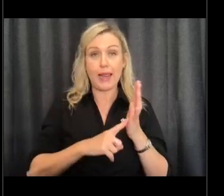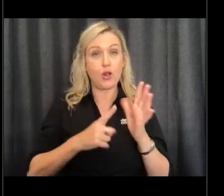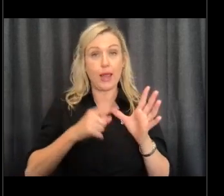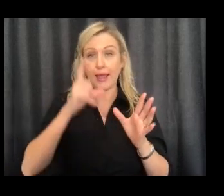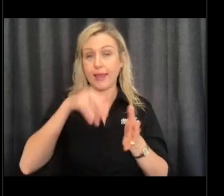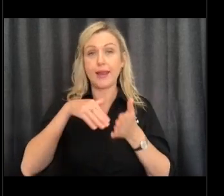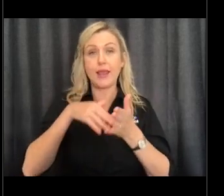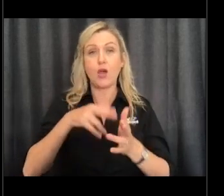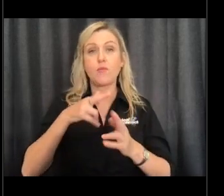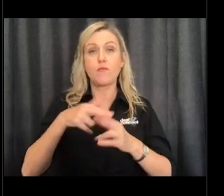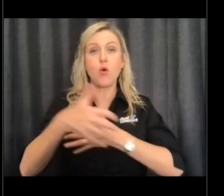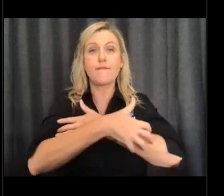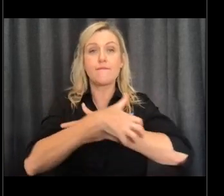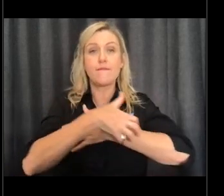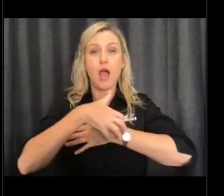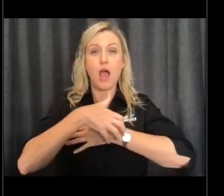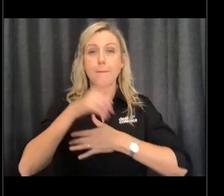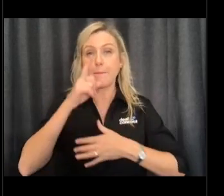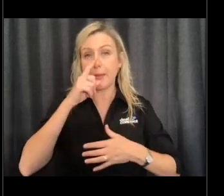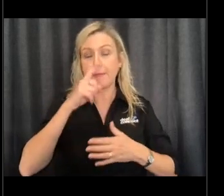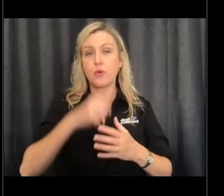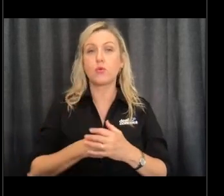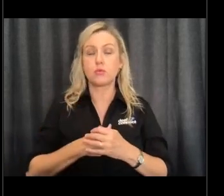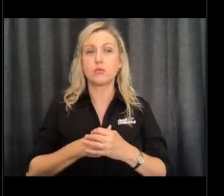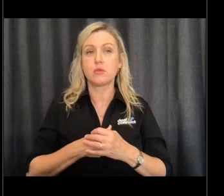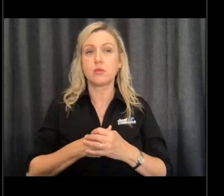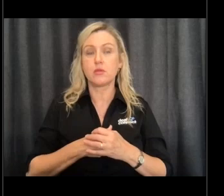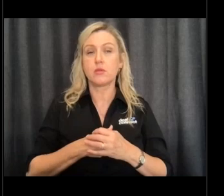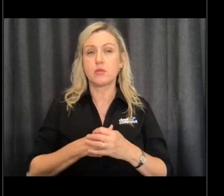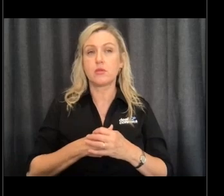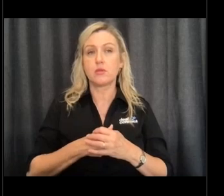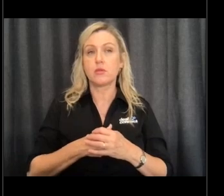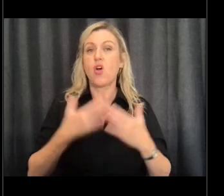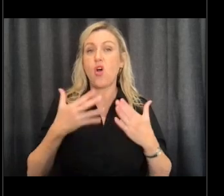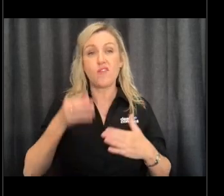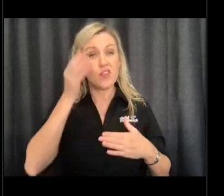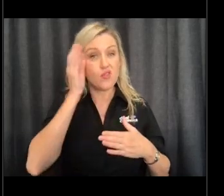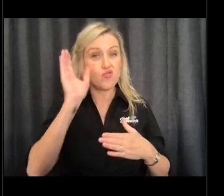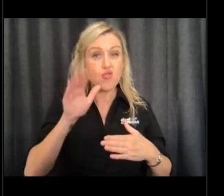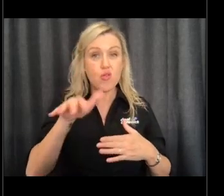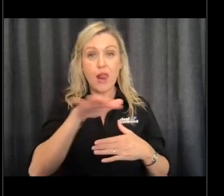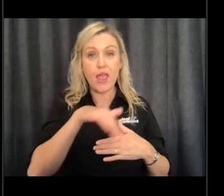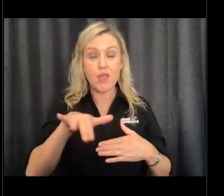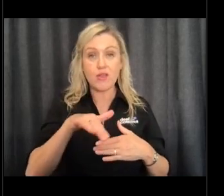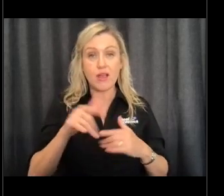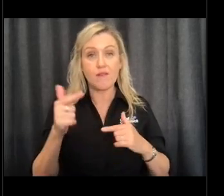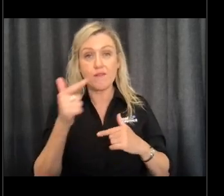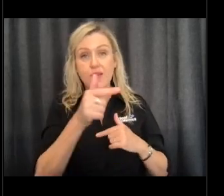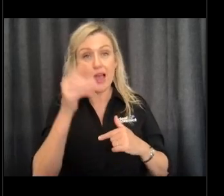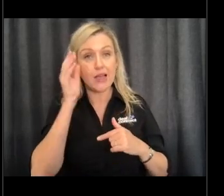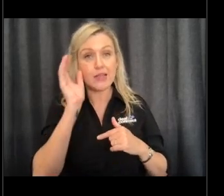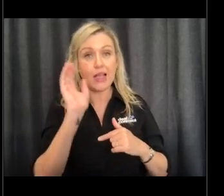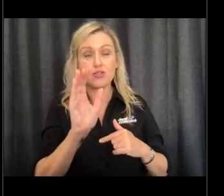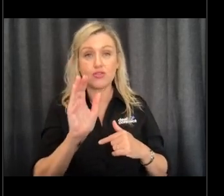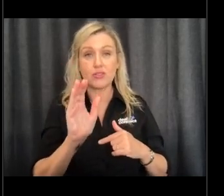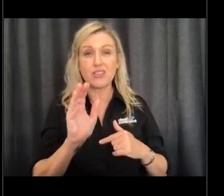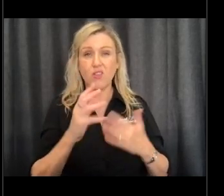Unfortunately you tend to find rural areas are often affected by disasters, particularly